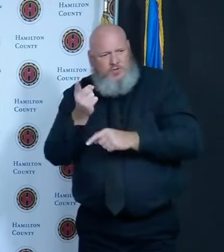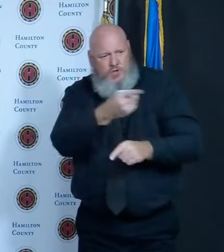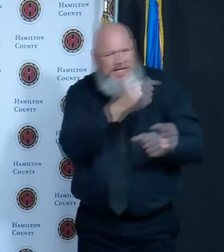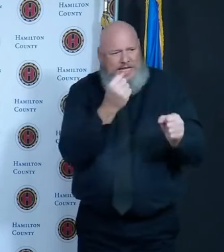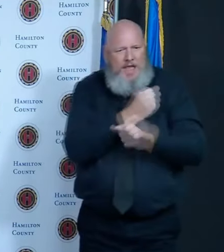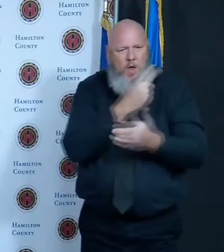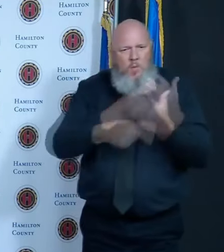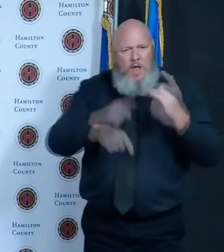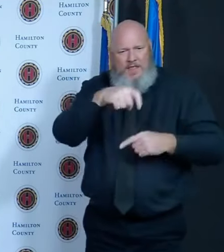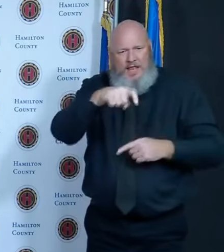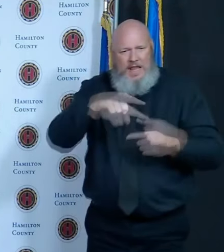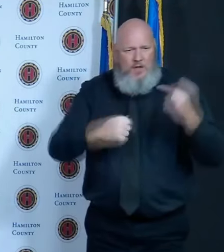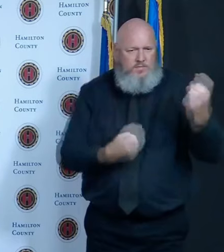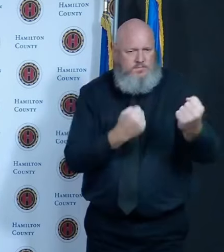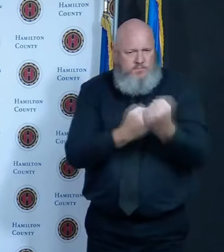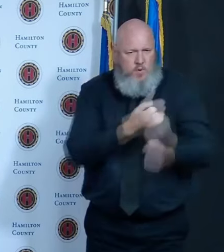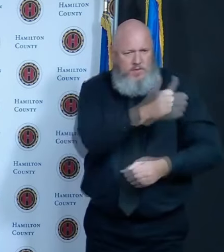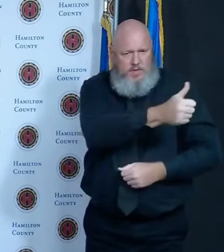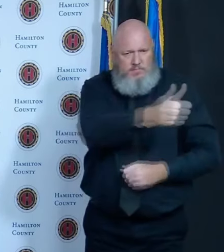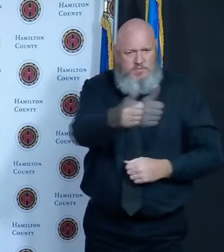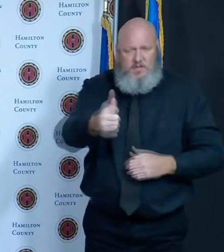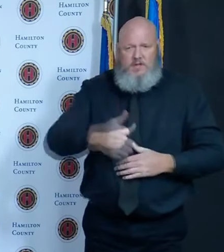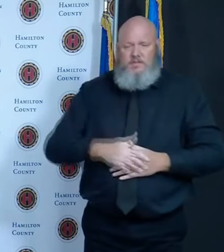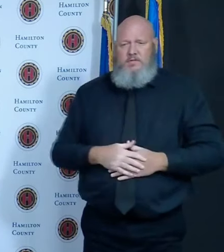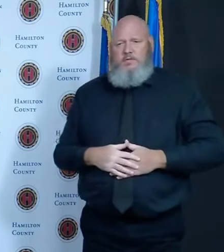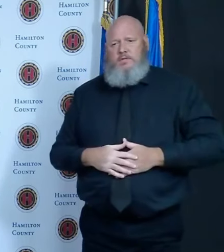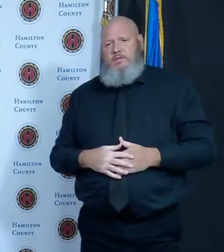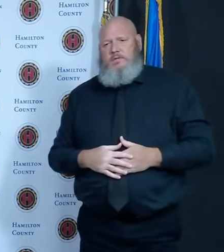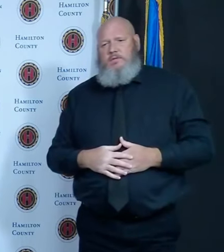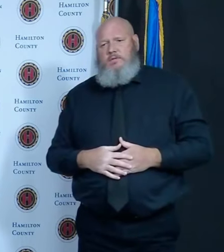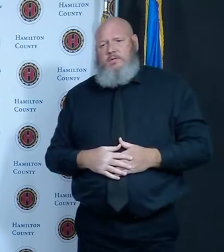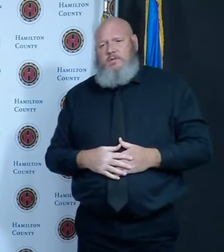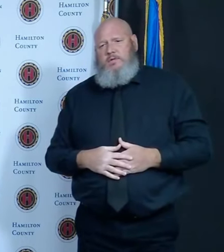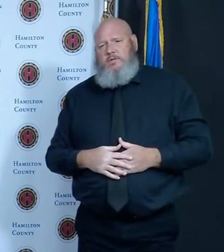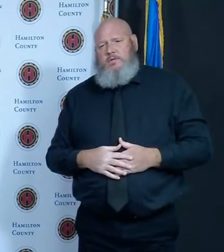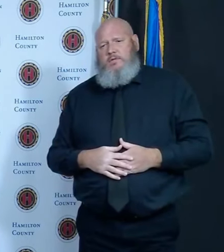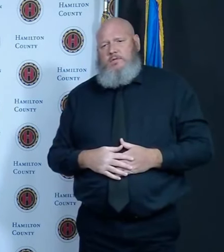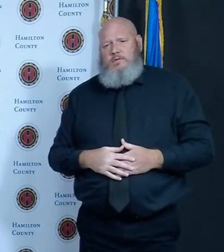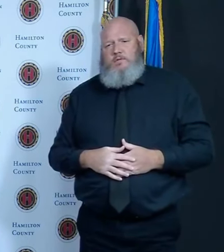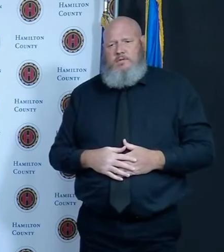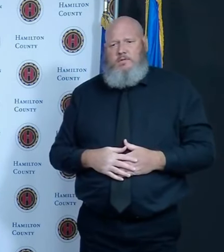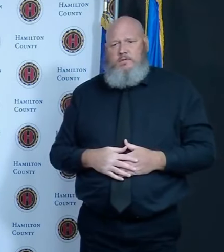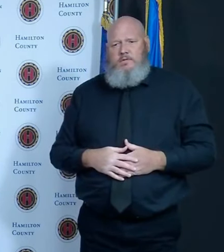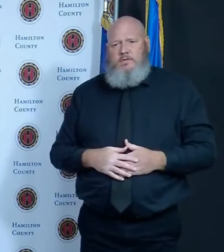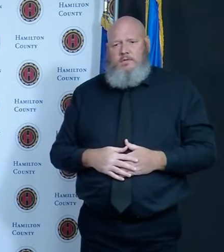through various websites or various things and then our social media